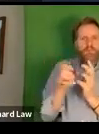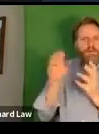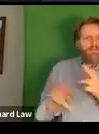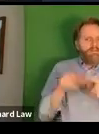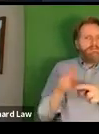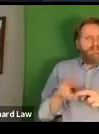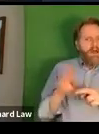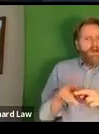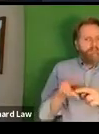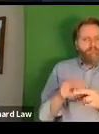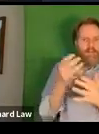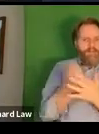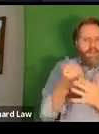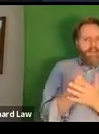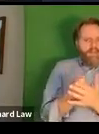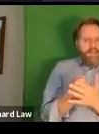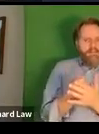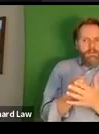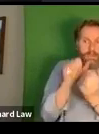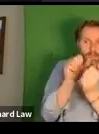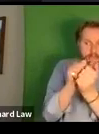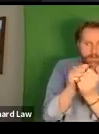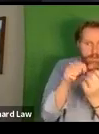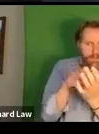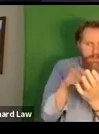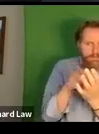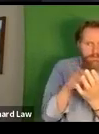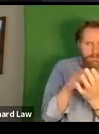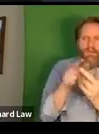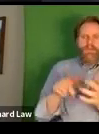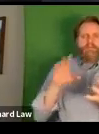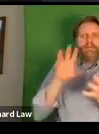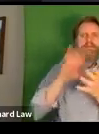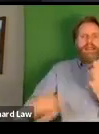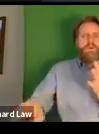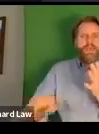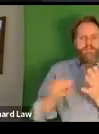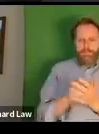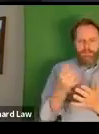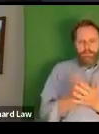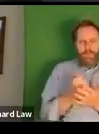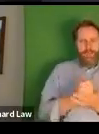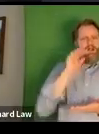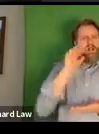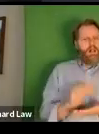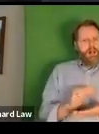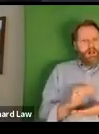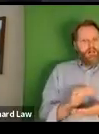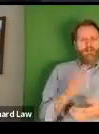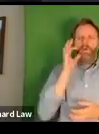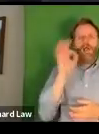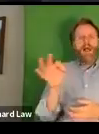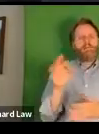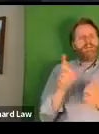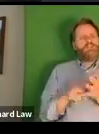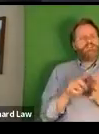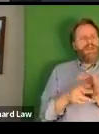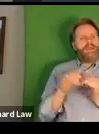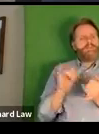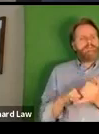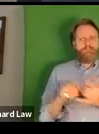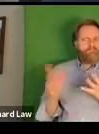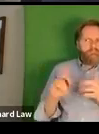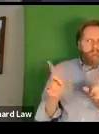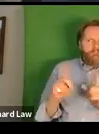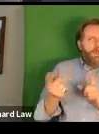pay decrease that's from James Dillon. Yeah okay that's about the planned